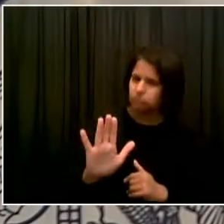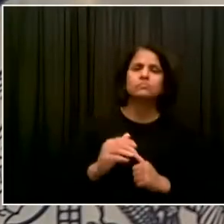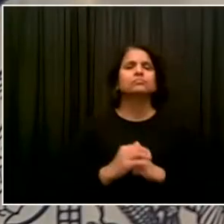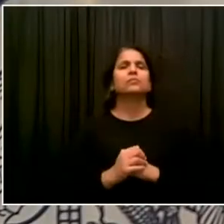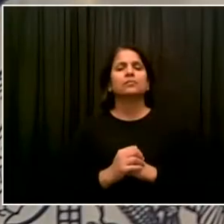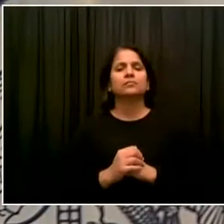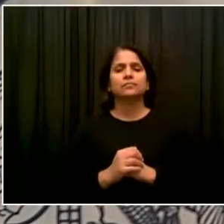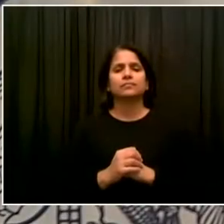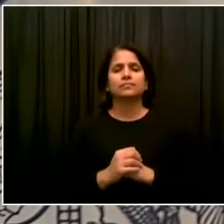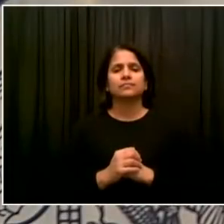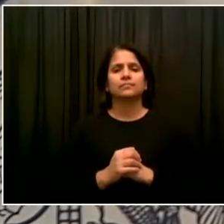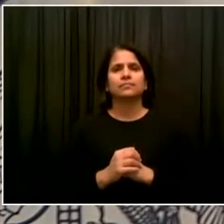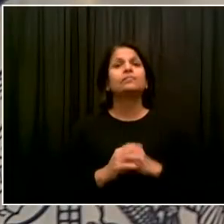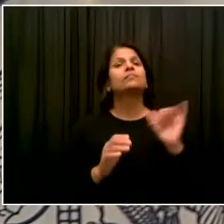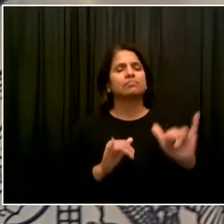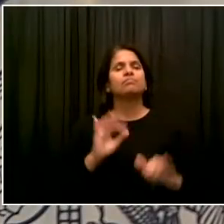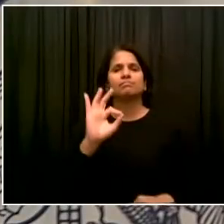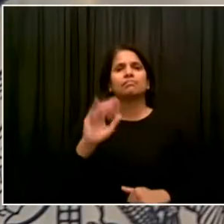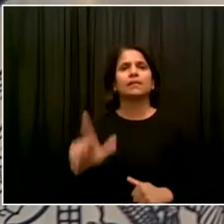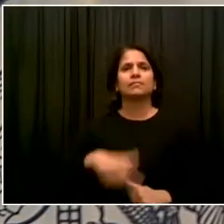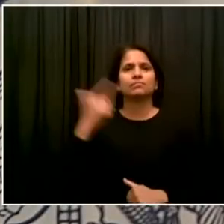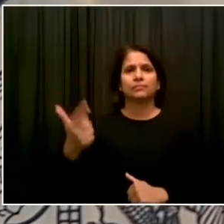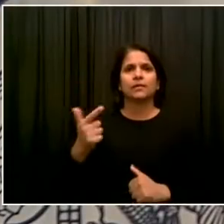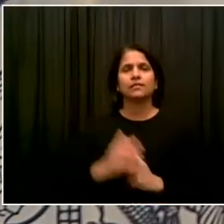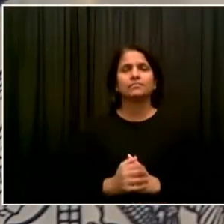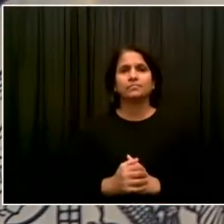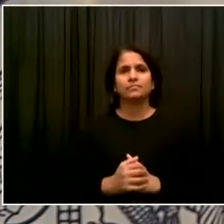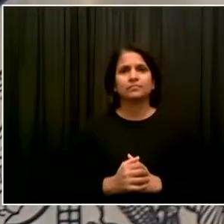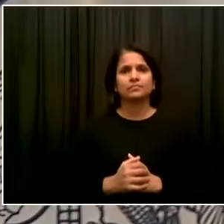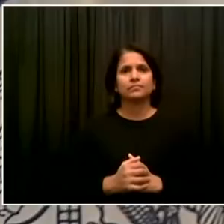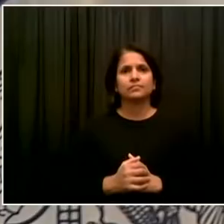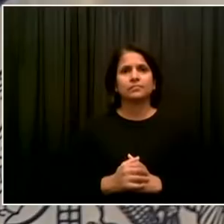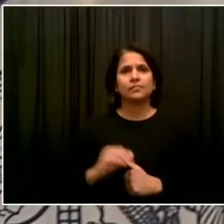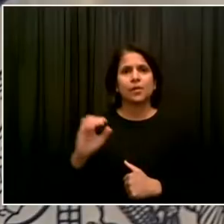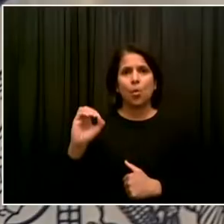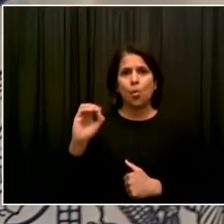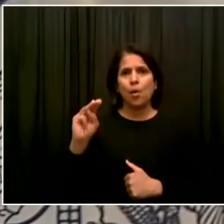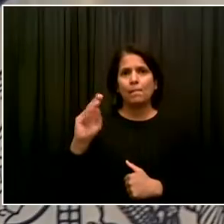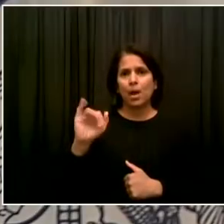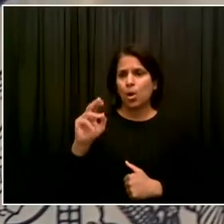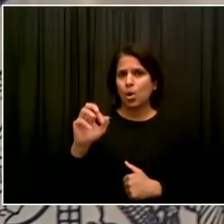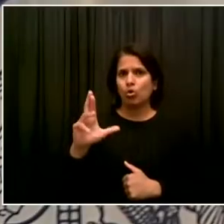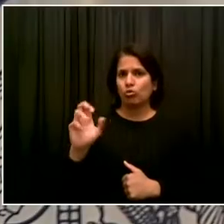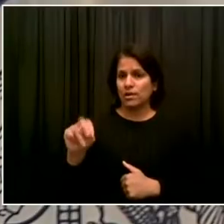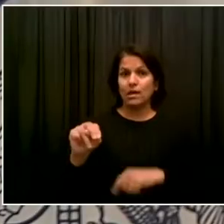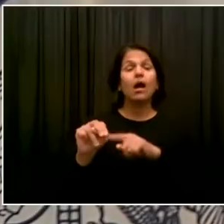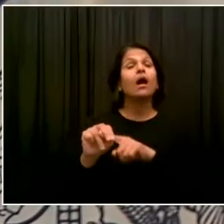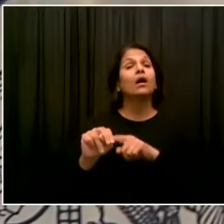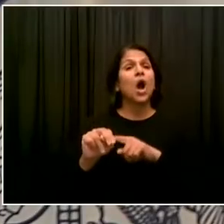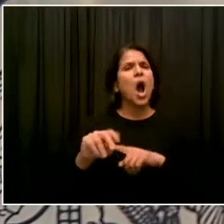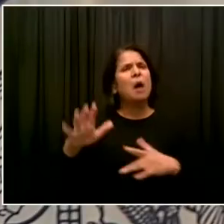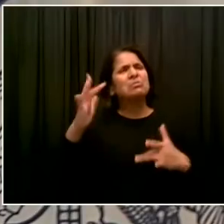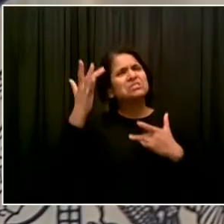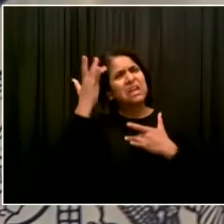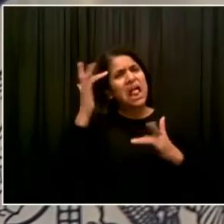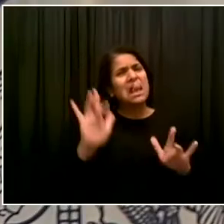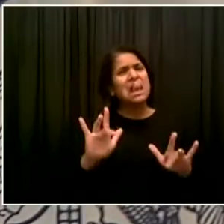DIFFERENT EXPERIENCE THAN THEY DID THIS WEEKEND. GO AHEAD, ANDREW.